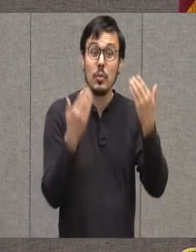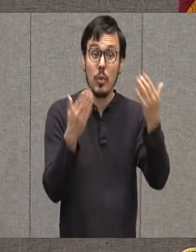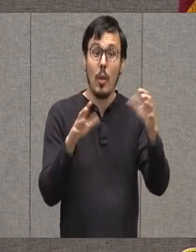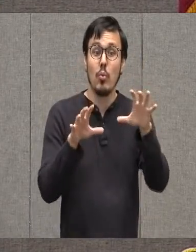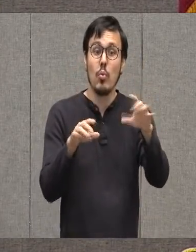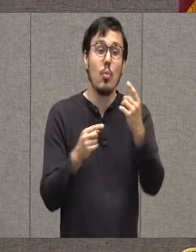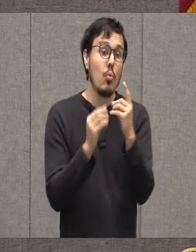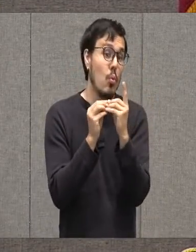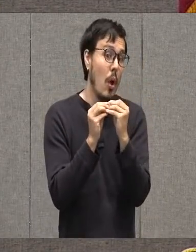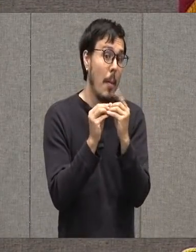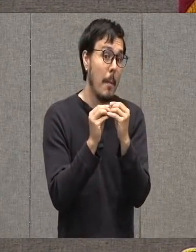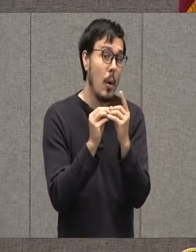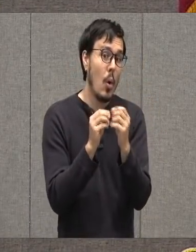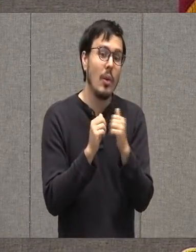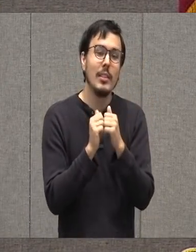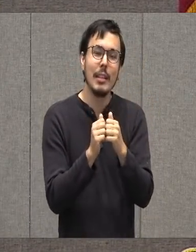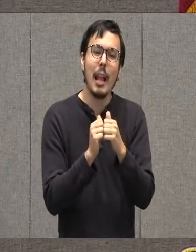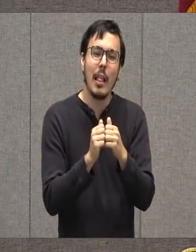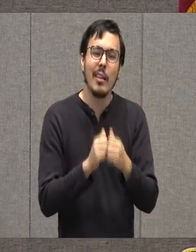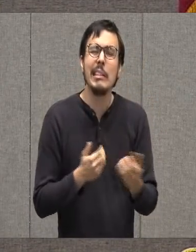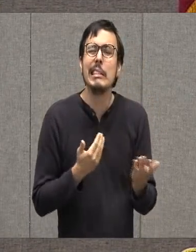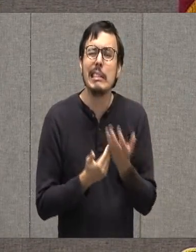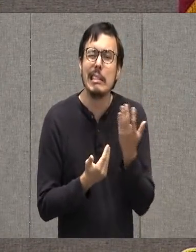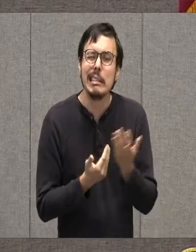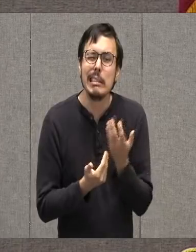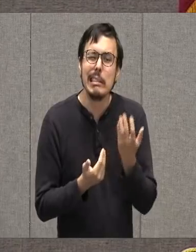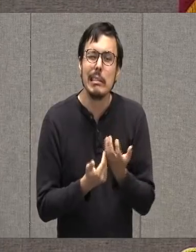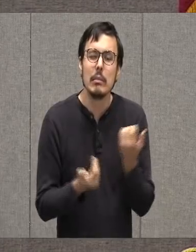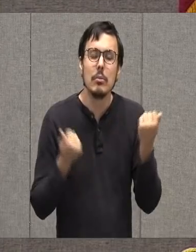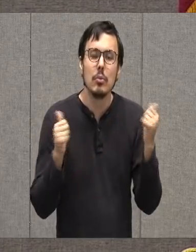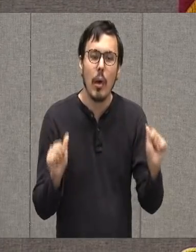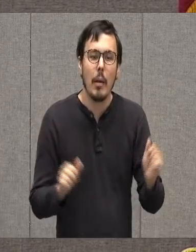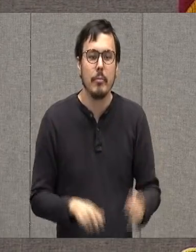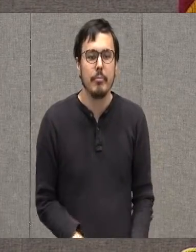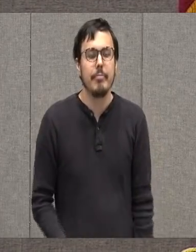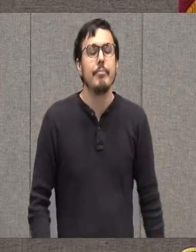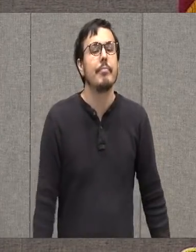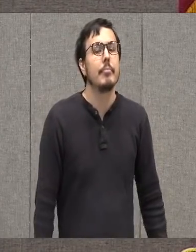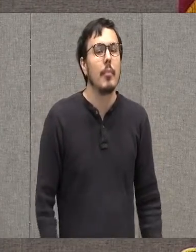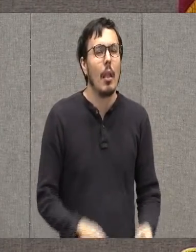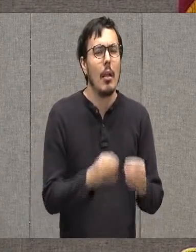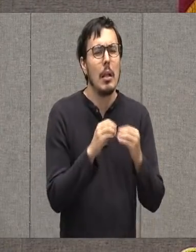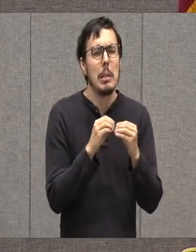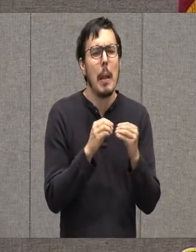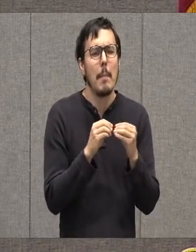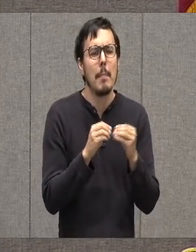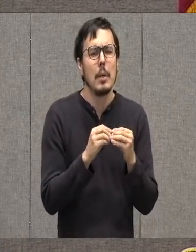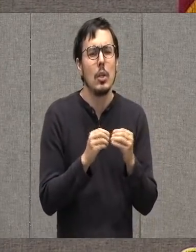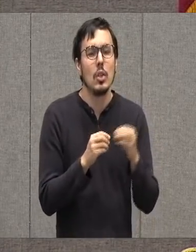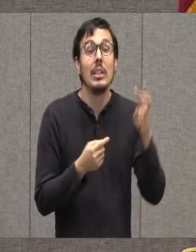Let's do an easy one. Let's start with the number 16.